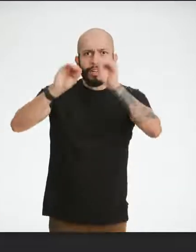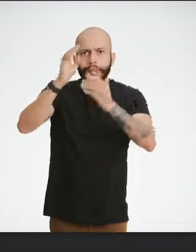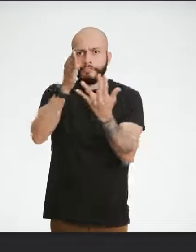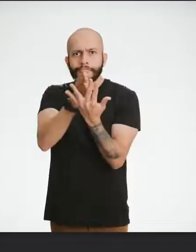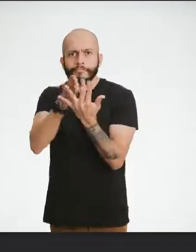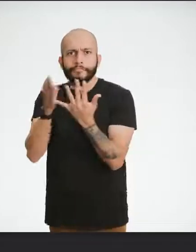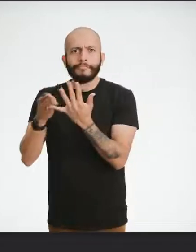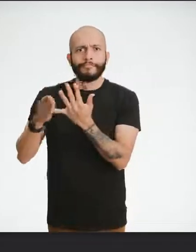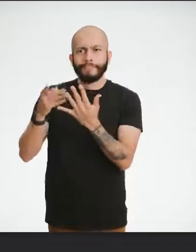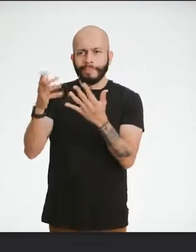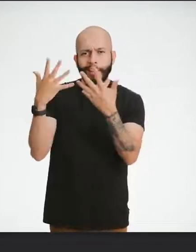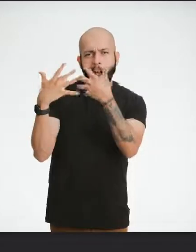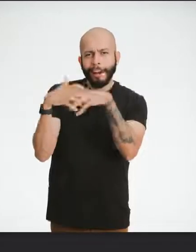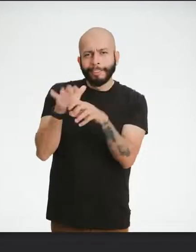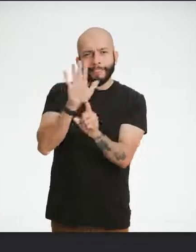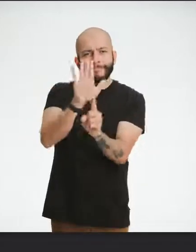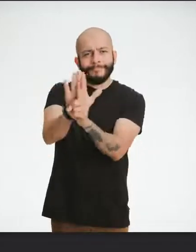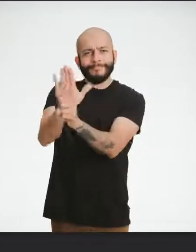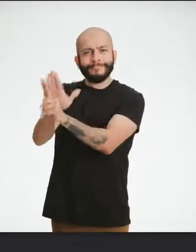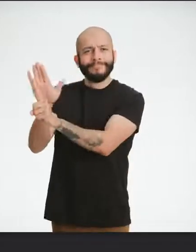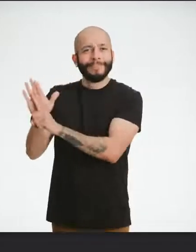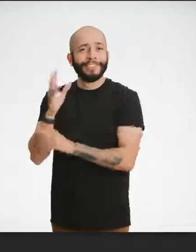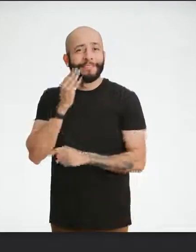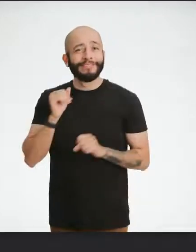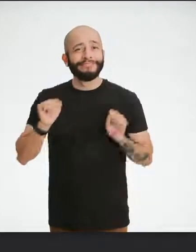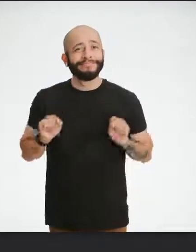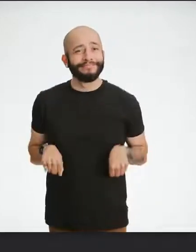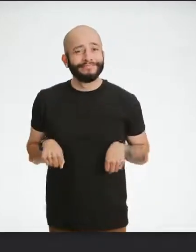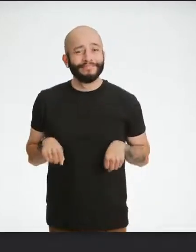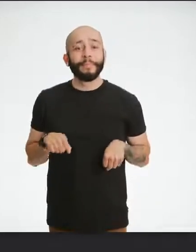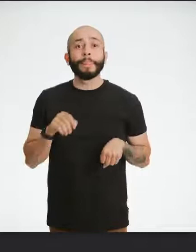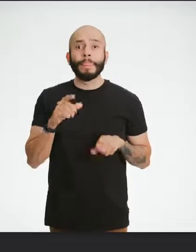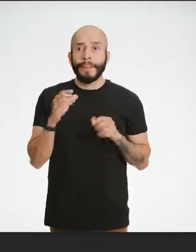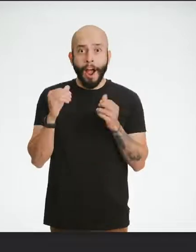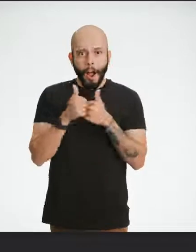easy for your users to manage documents and customize their experience.